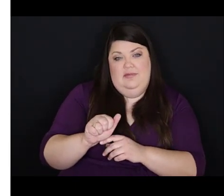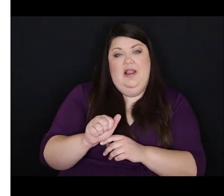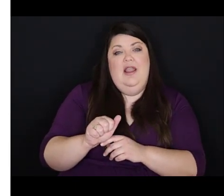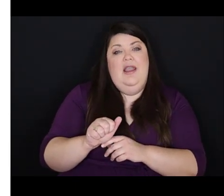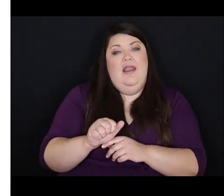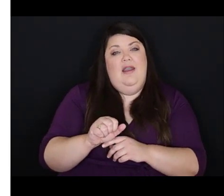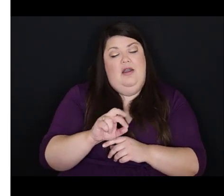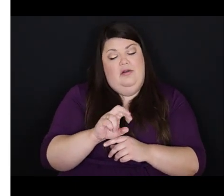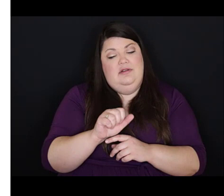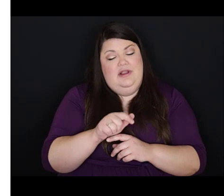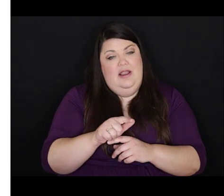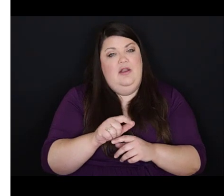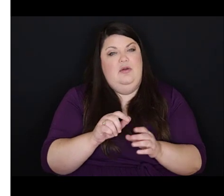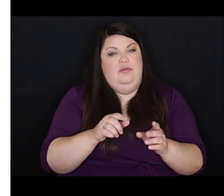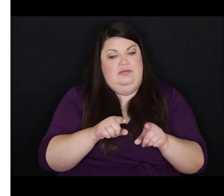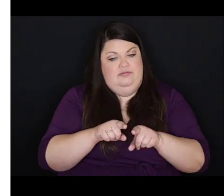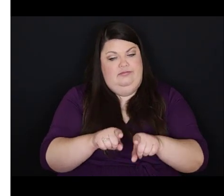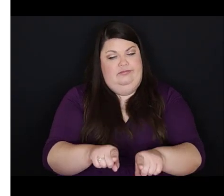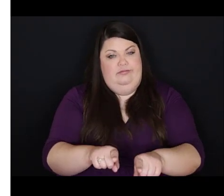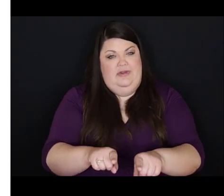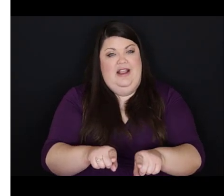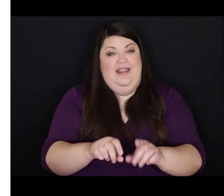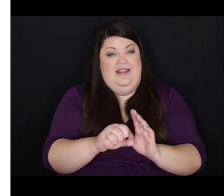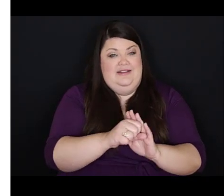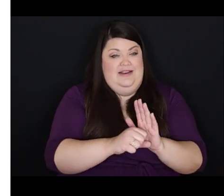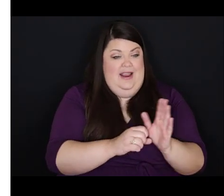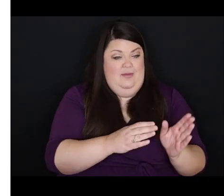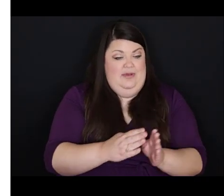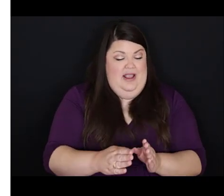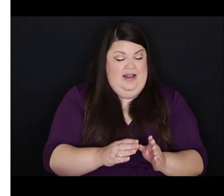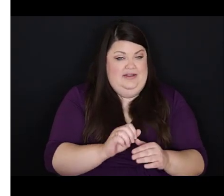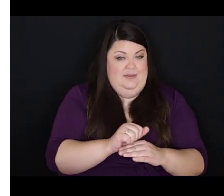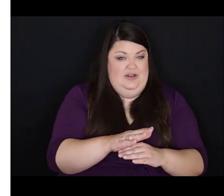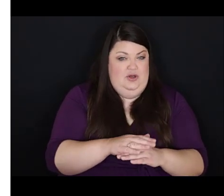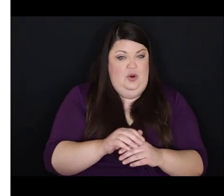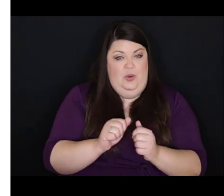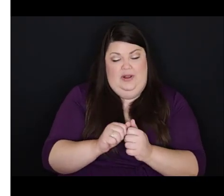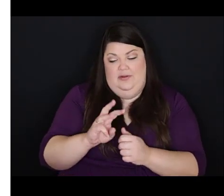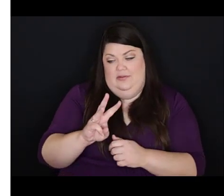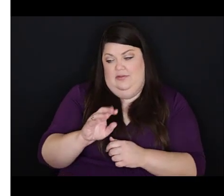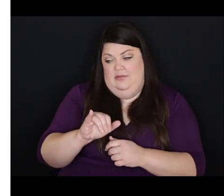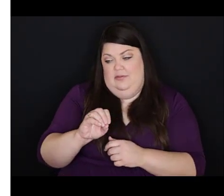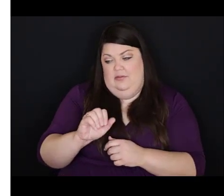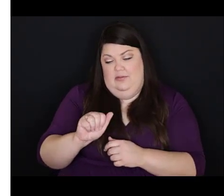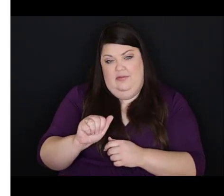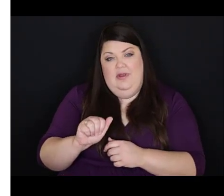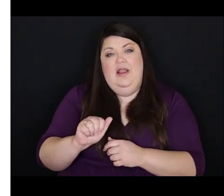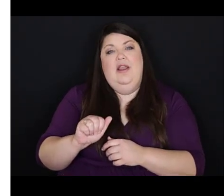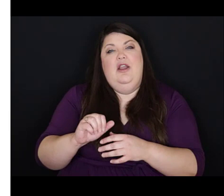VR State Plan submission with the WIOA Unified and Combined State Plan submission every 2 years.